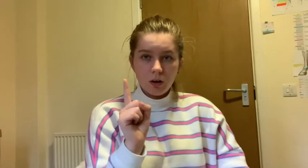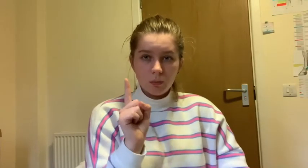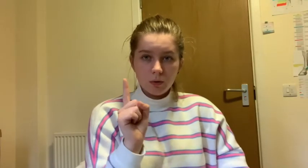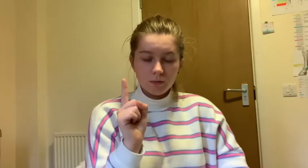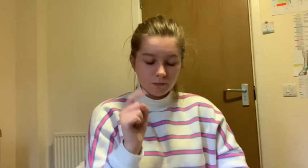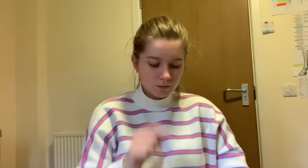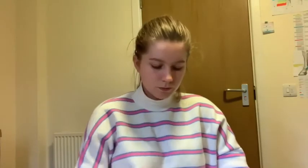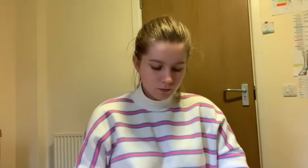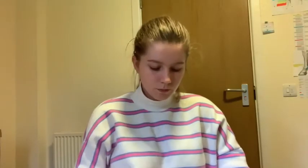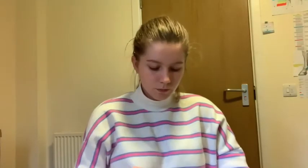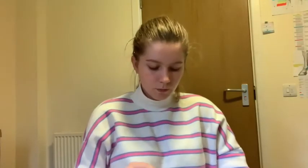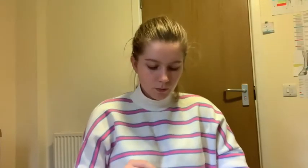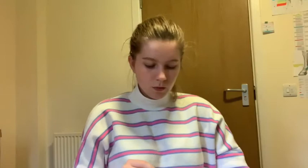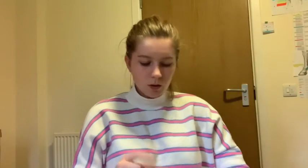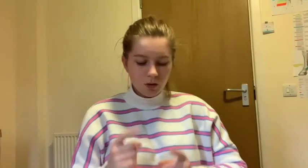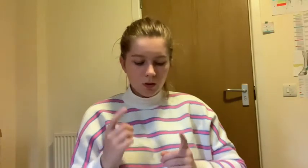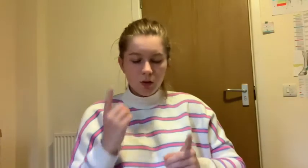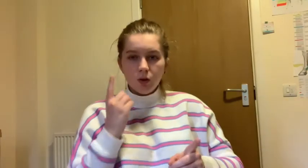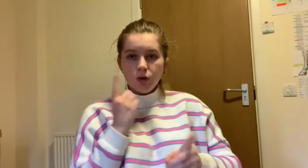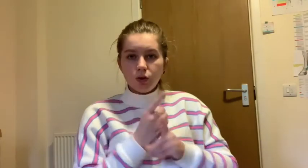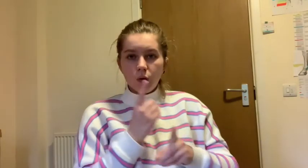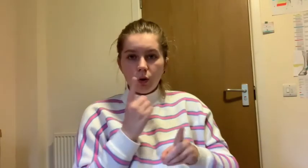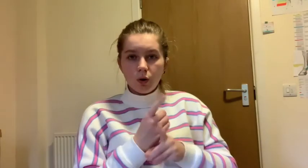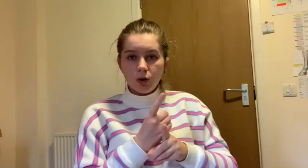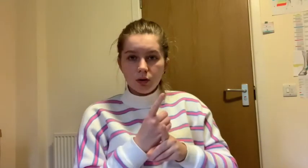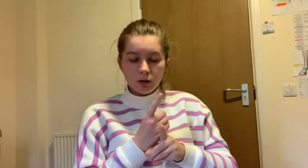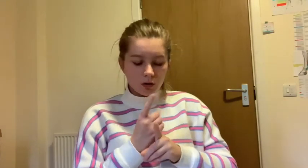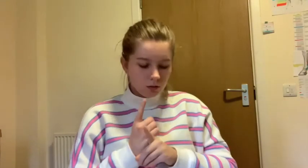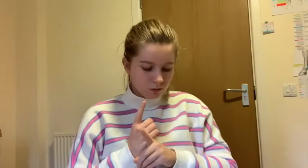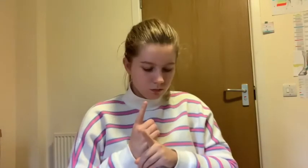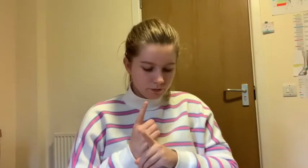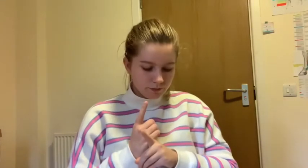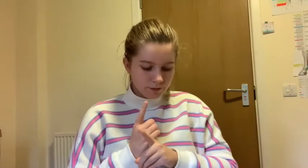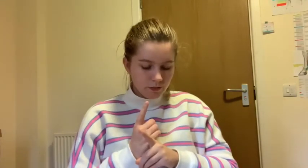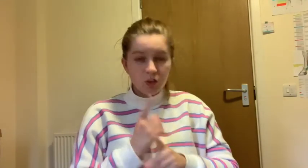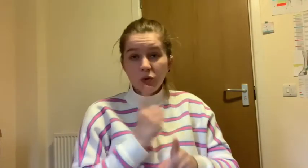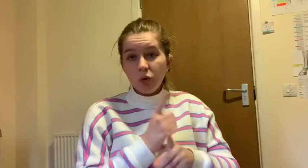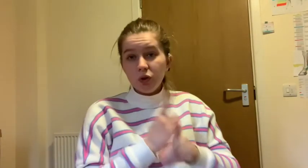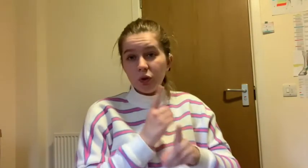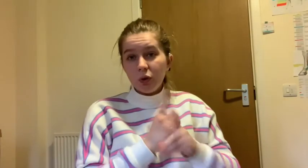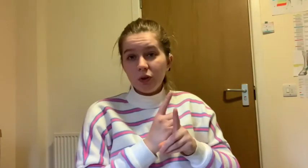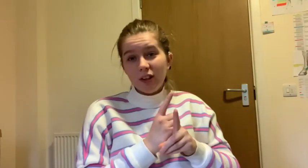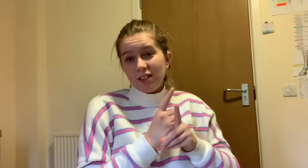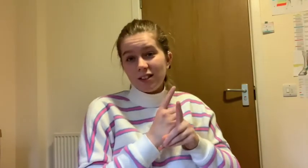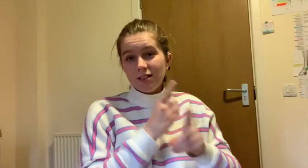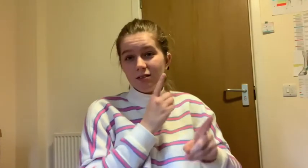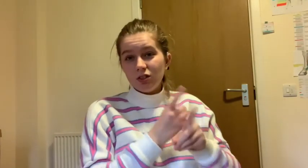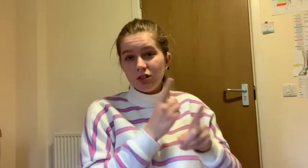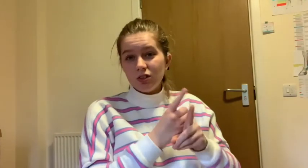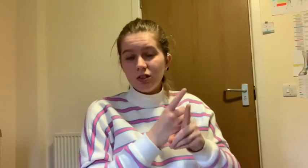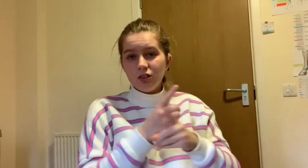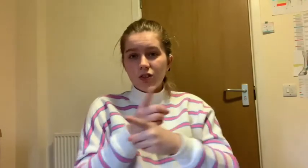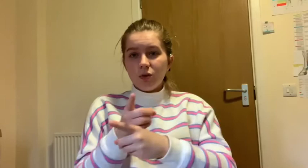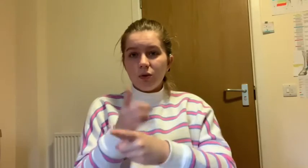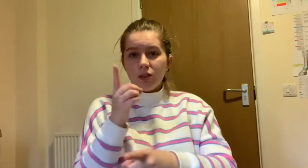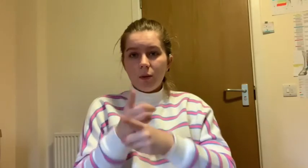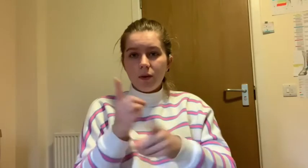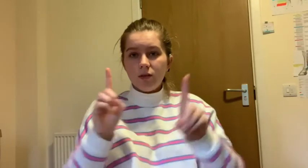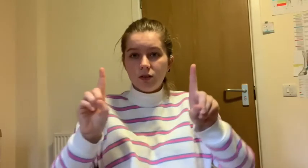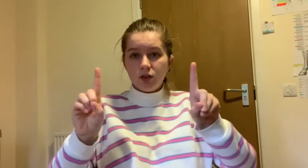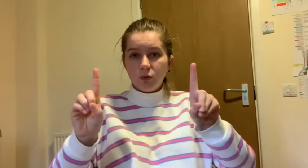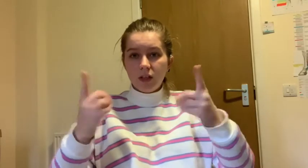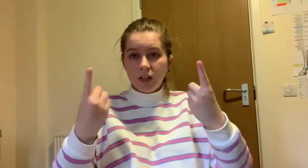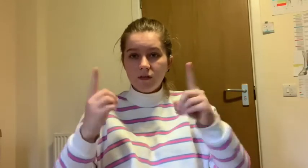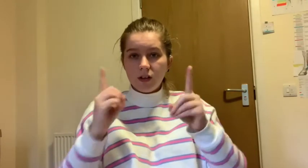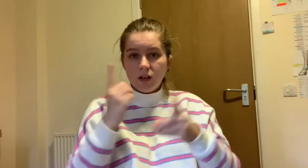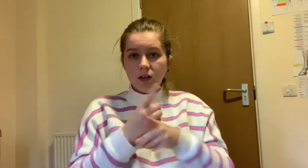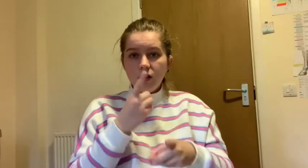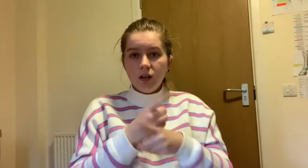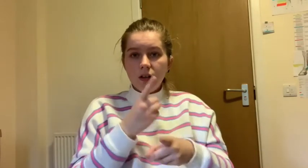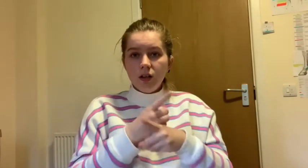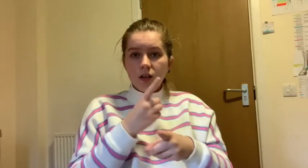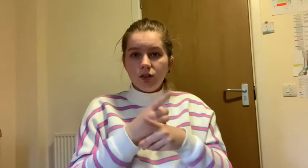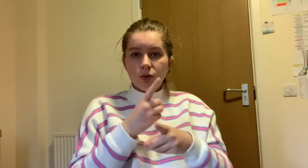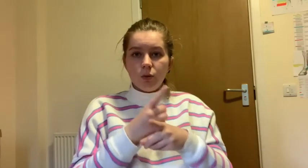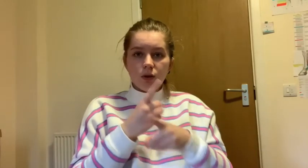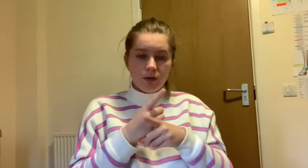"Talk the talk" that's easy. You just tap your hands with your index finger out. "Talk"